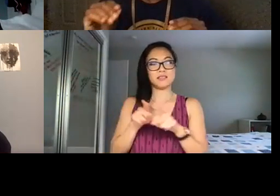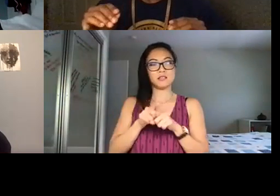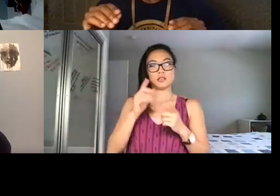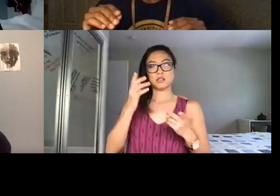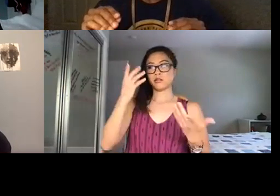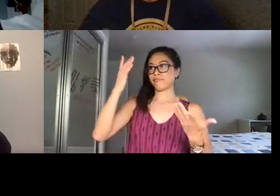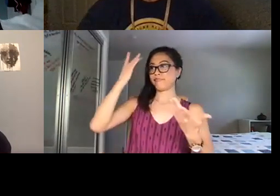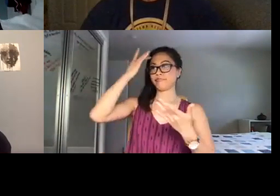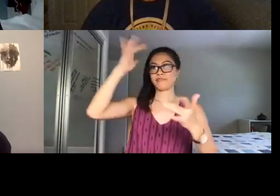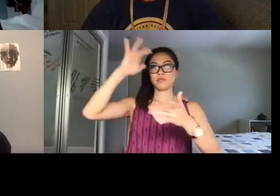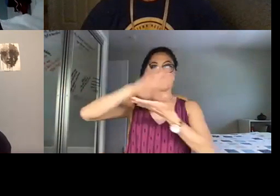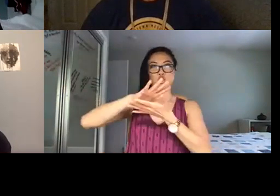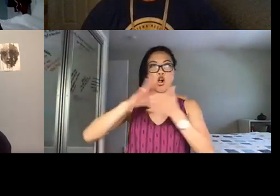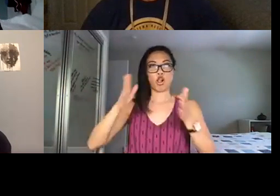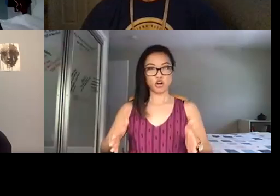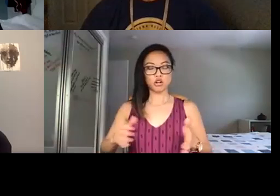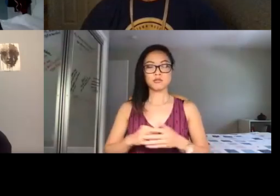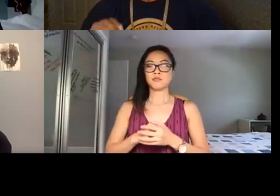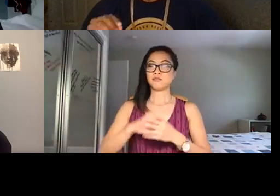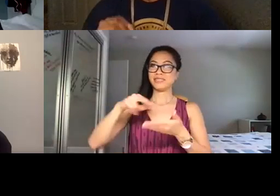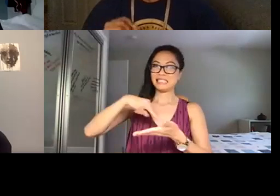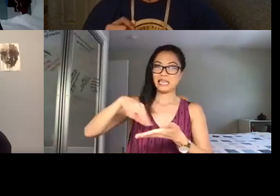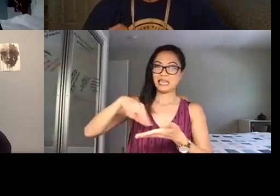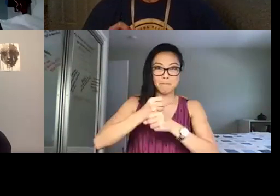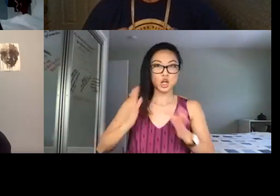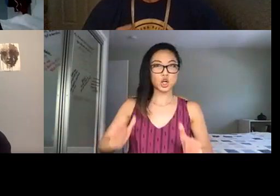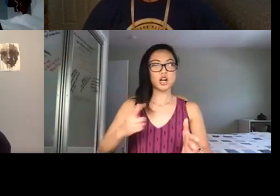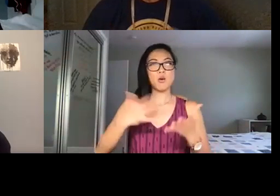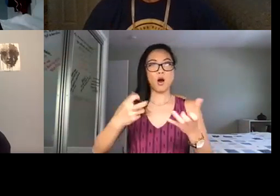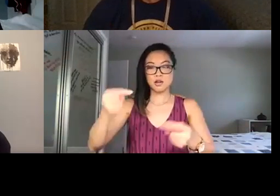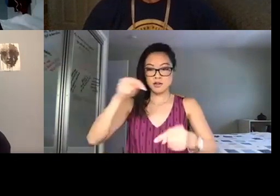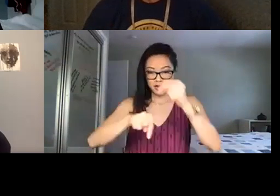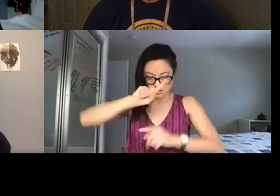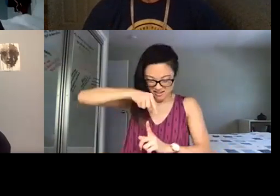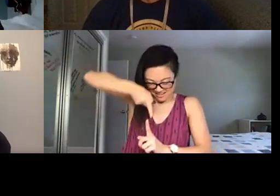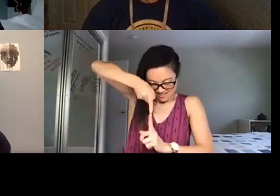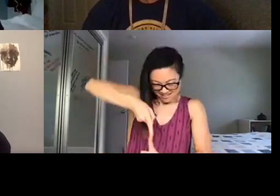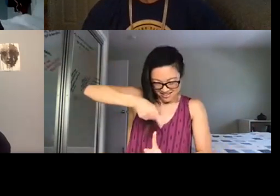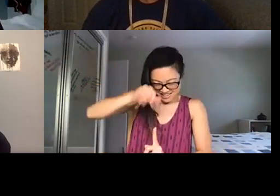essence and from that desire I'm like little invigorated